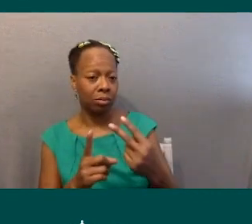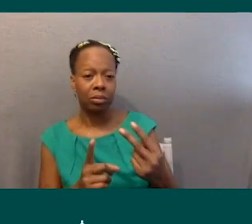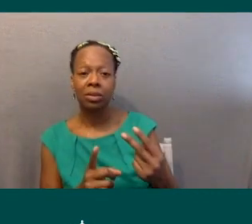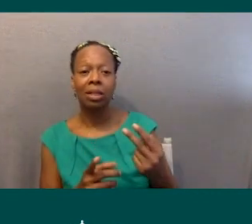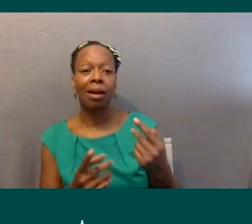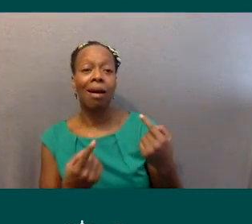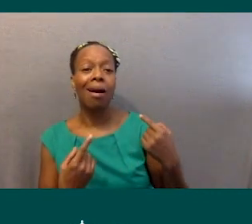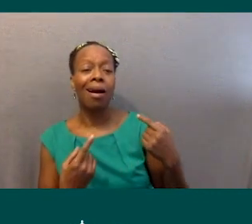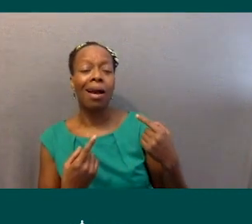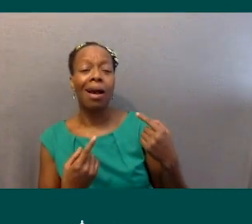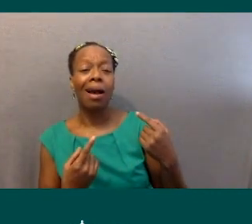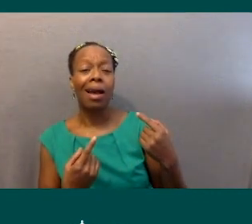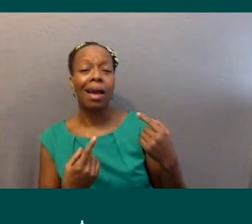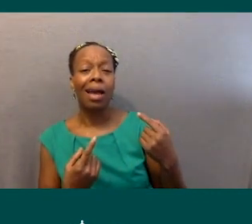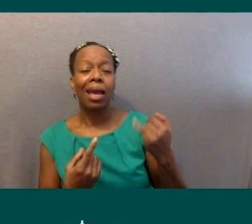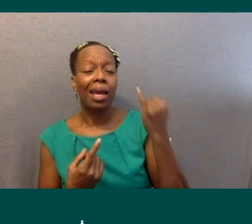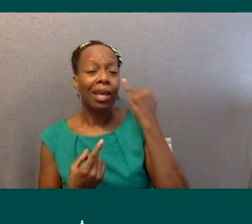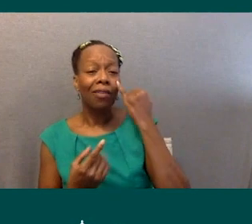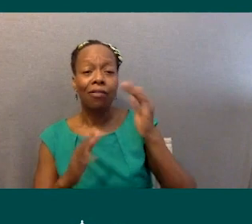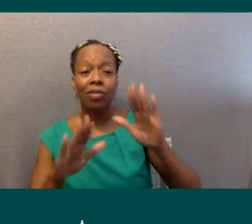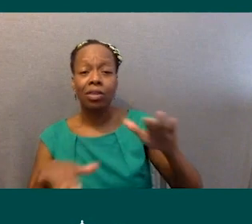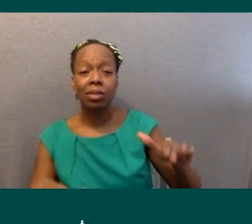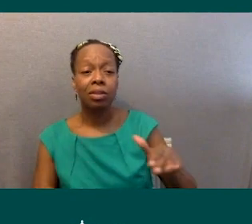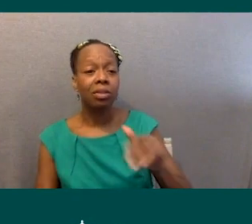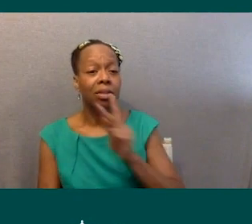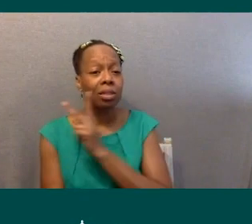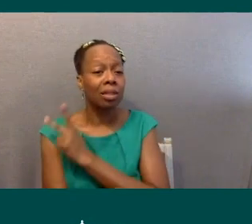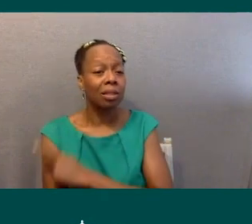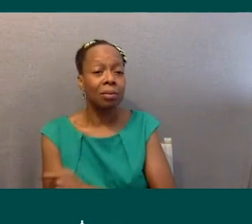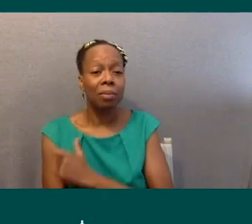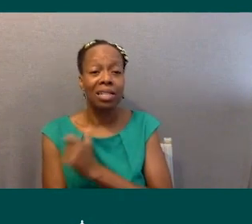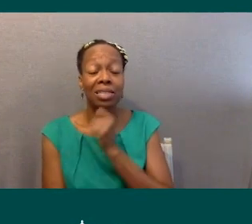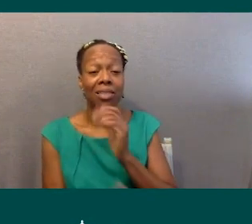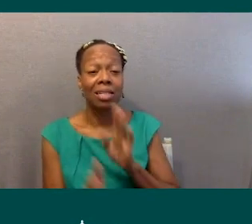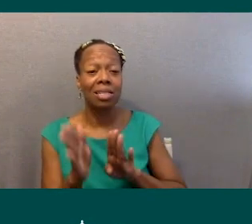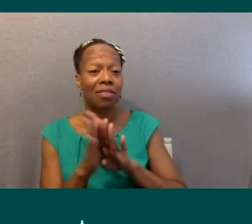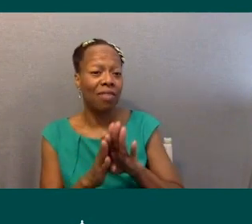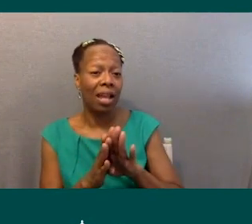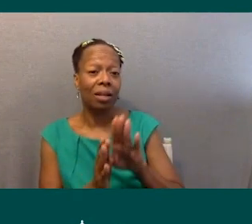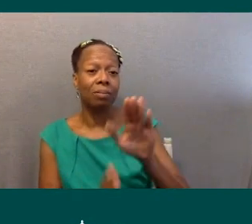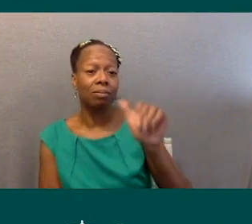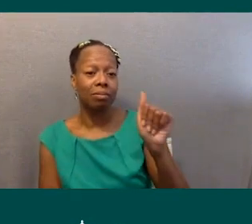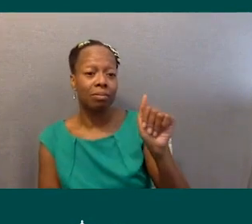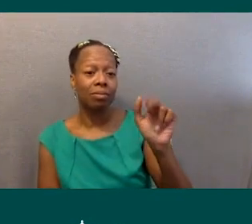botulinum toxin does always works. So for example, the effect of the botulinum toxin